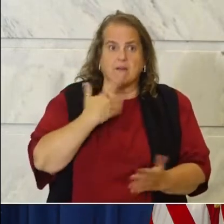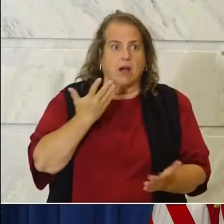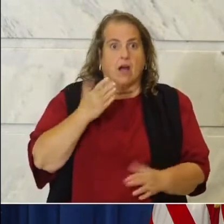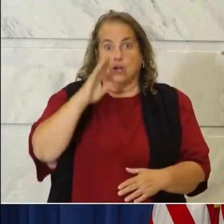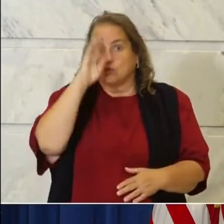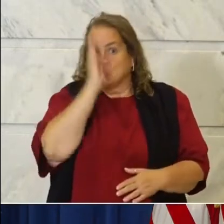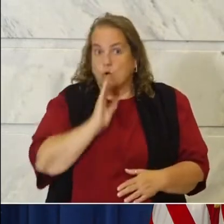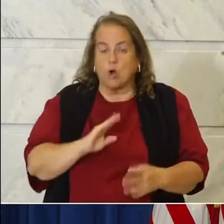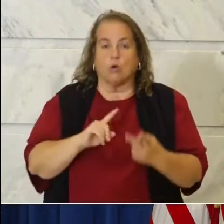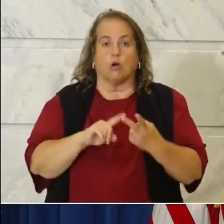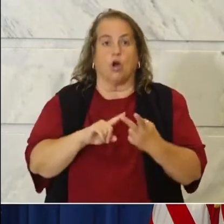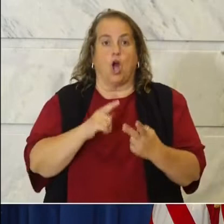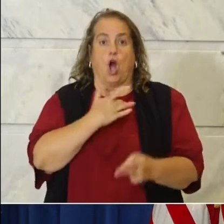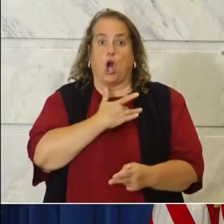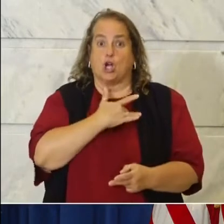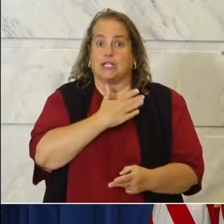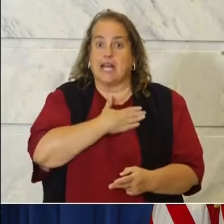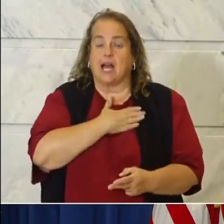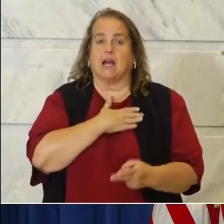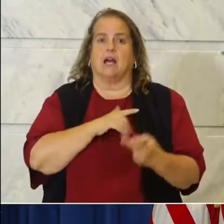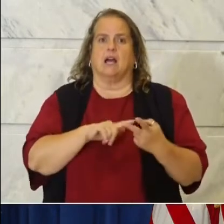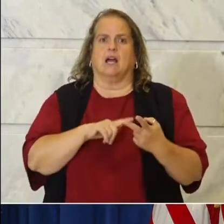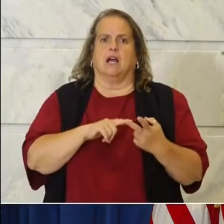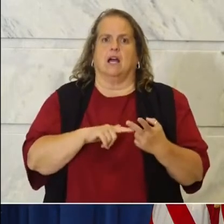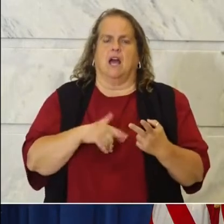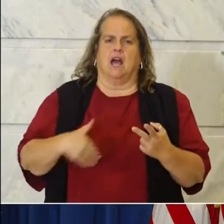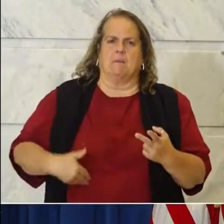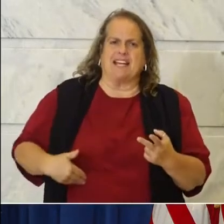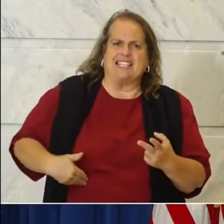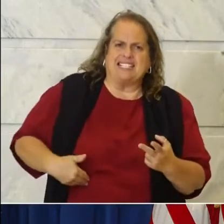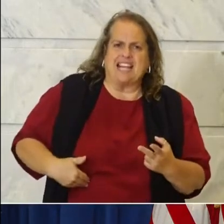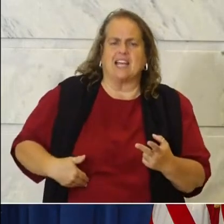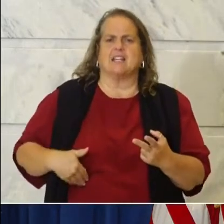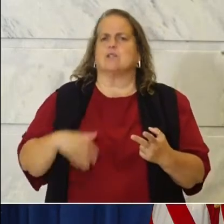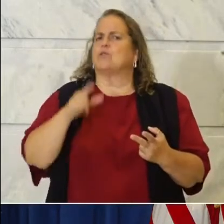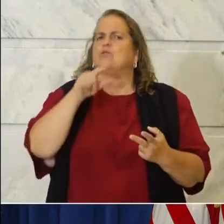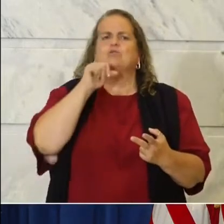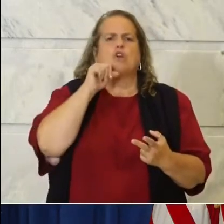appendicitis, do not hesitate. Go to the emergency department. If you feel